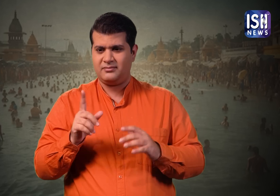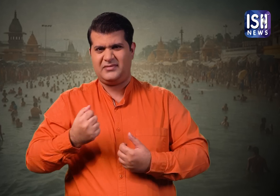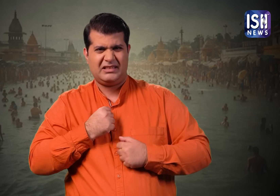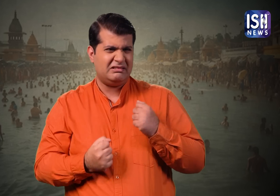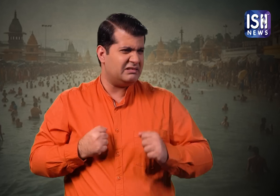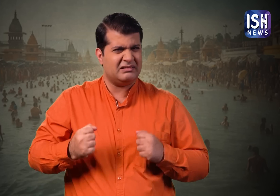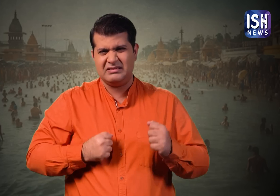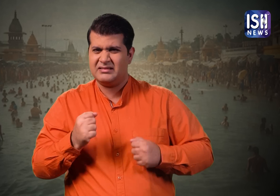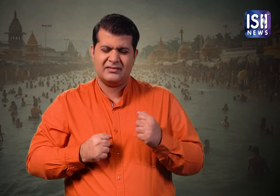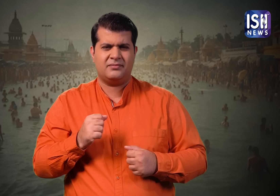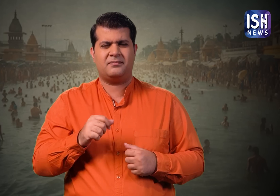Jayanta kept running.